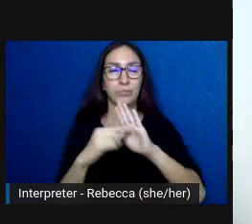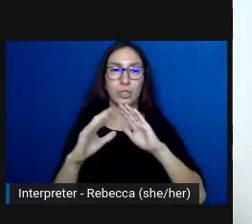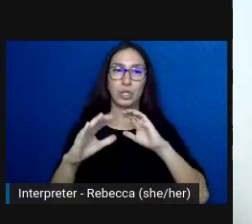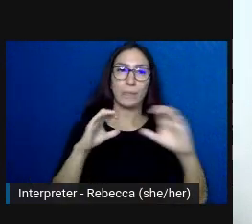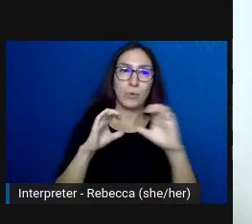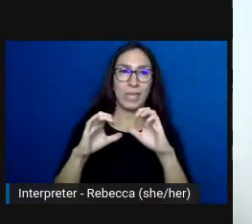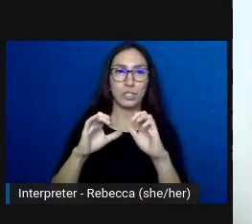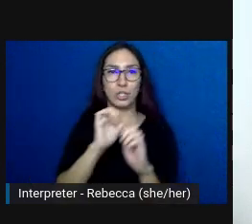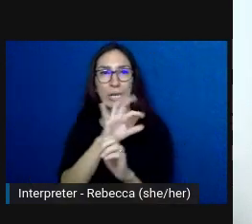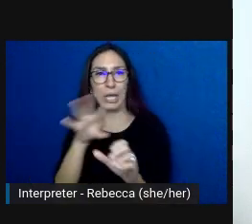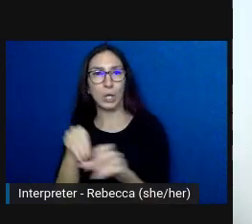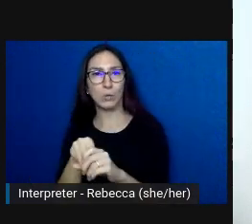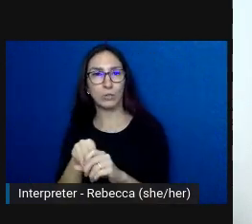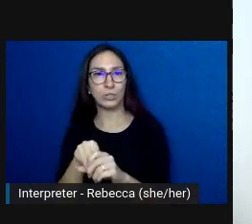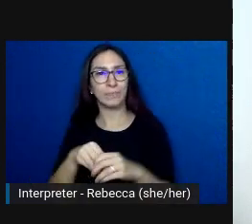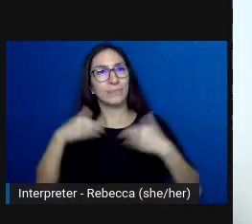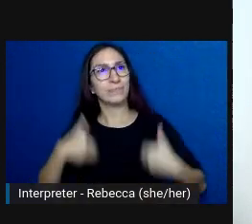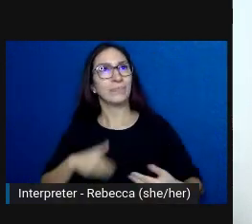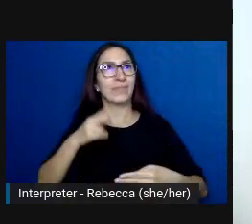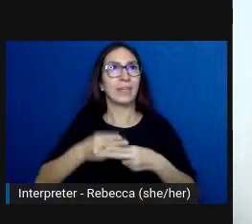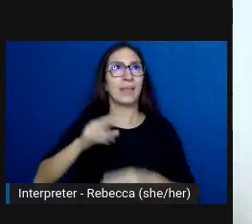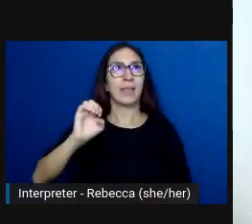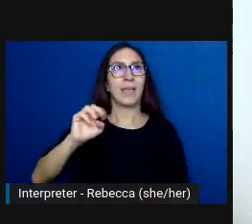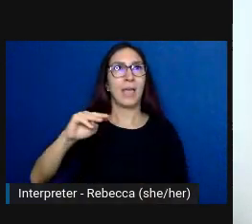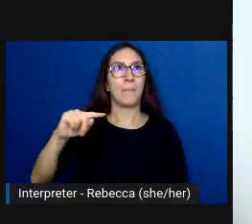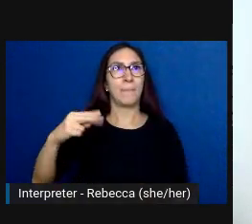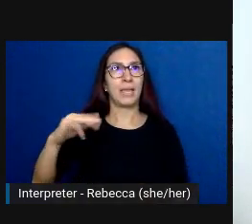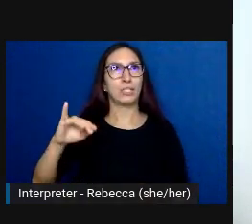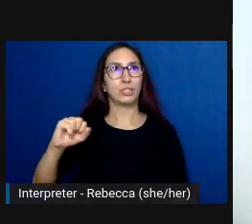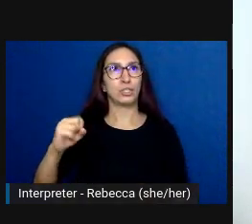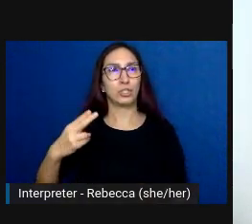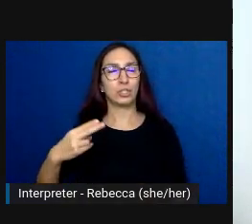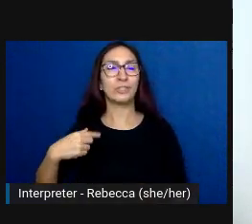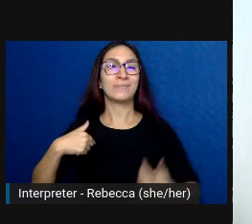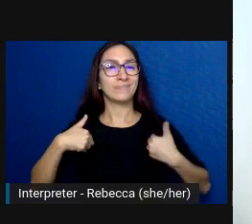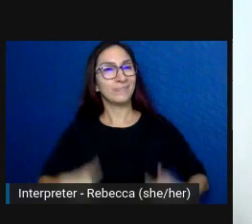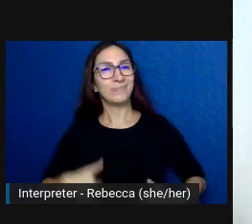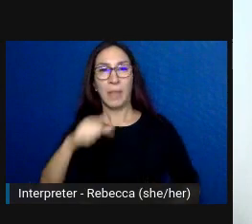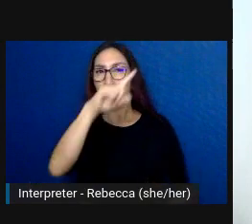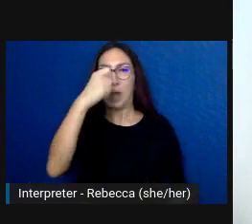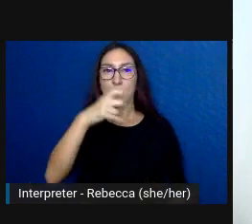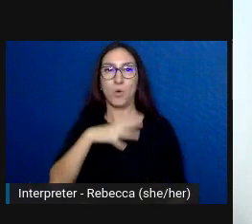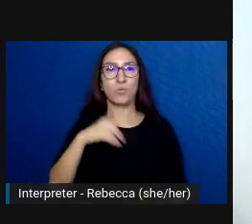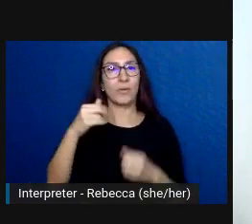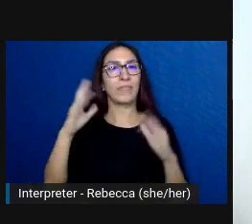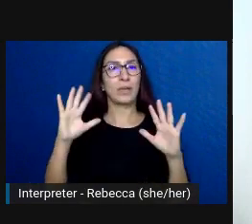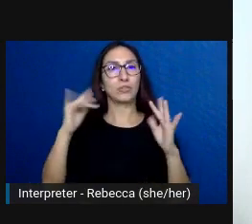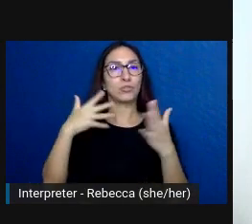I'm a black woman with gray-brown, shoulder-length hair and light-brown eyes.